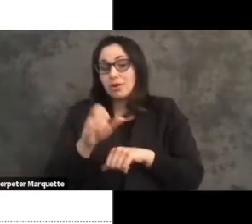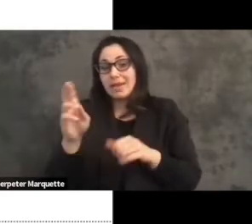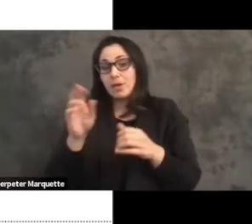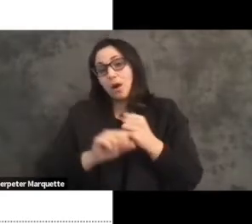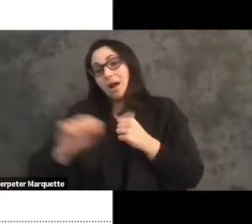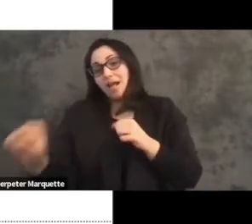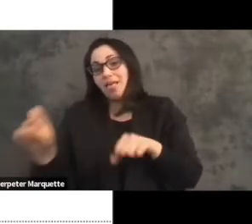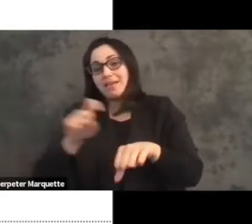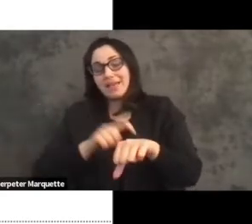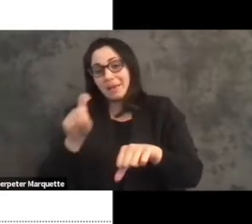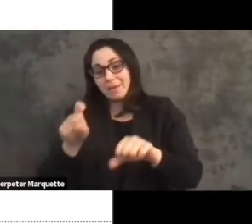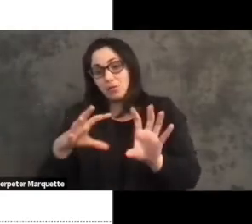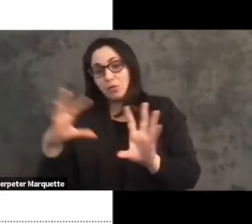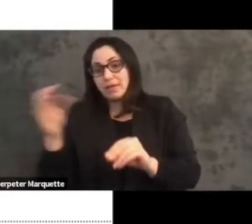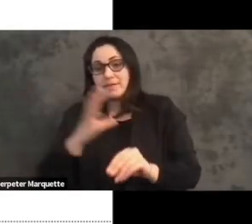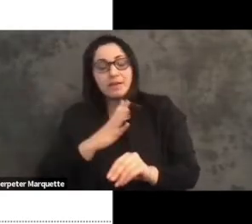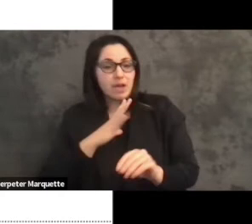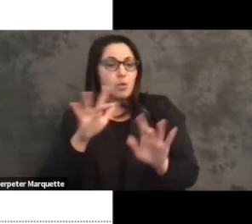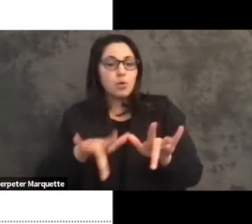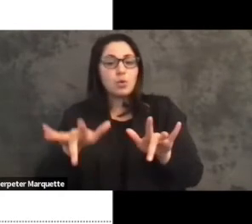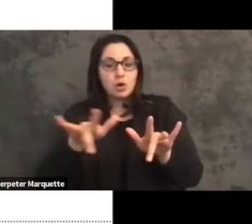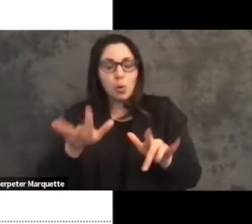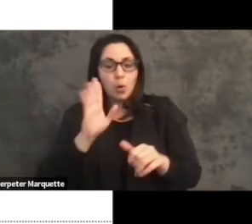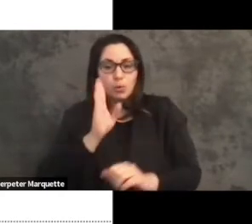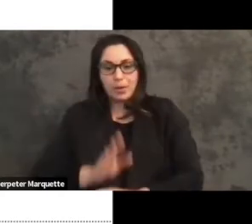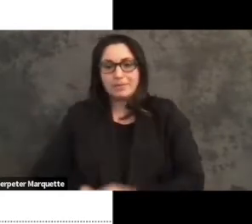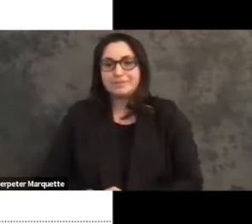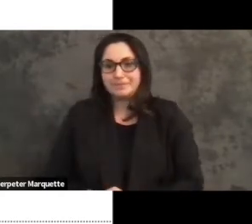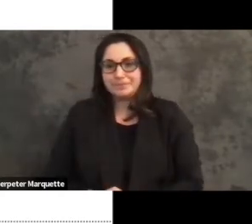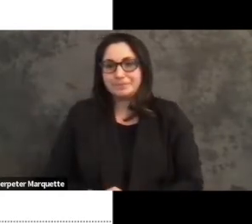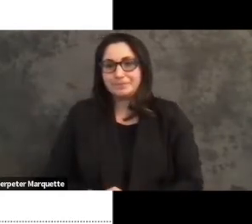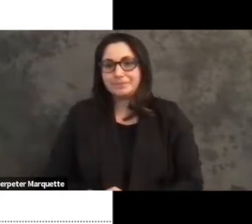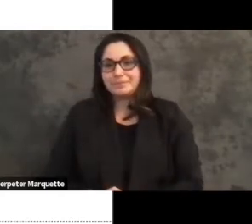going to be capturing everyone's questions in the q&a, even if they can't all be answered.